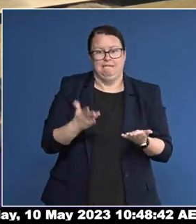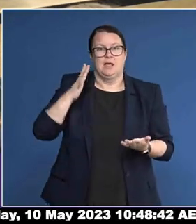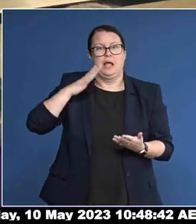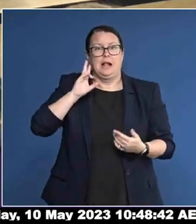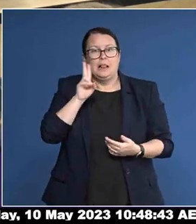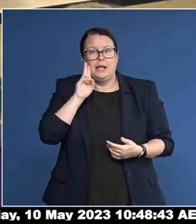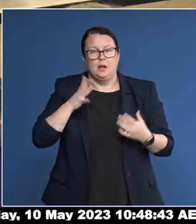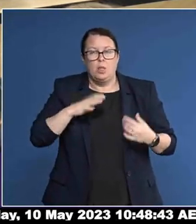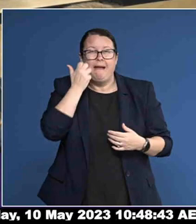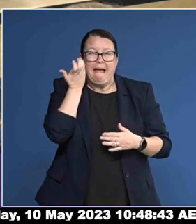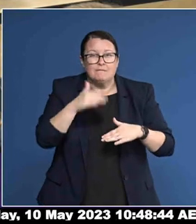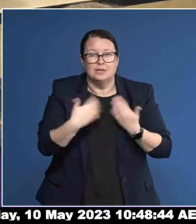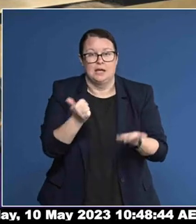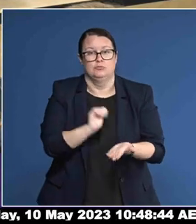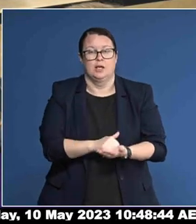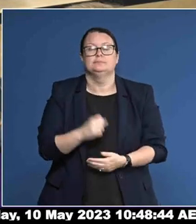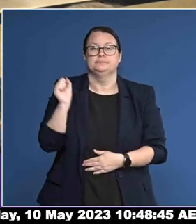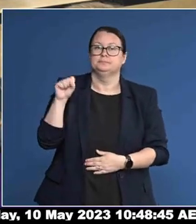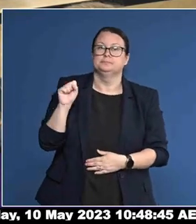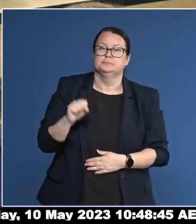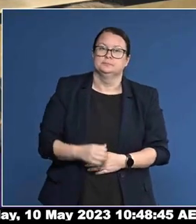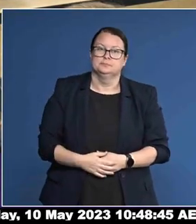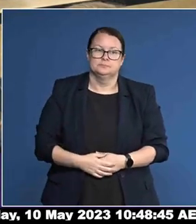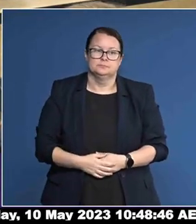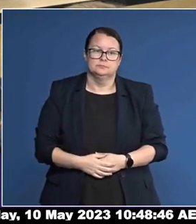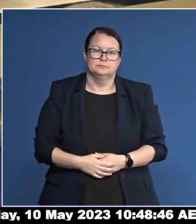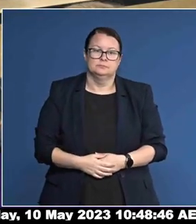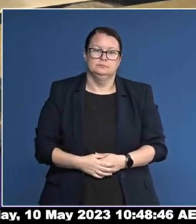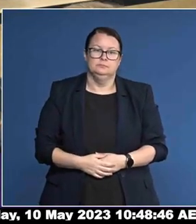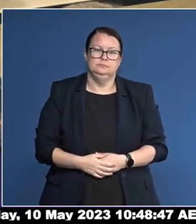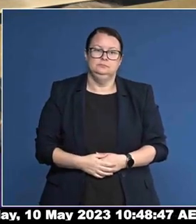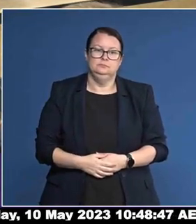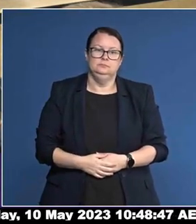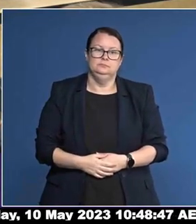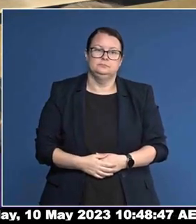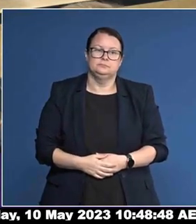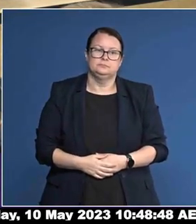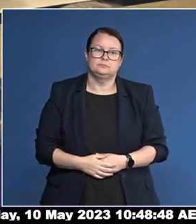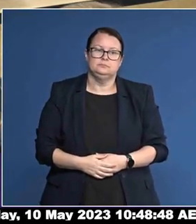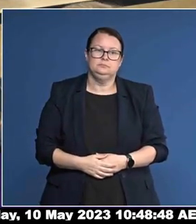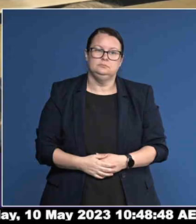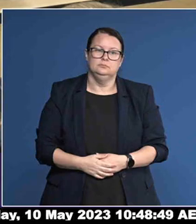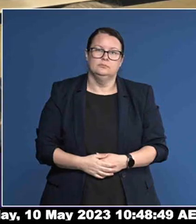Yes. MS MAHONY: The fact of an intervention with parental agreement being